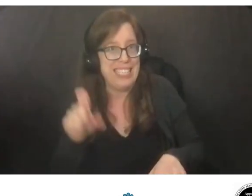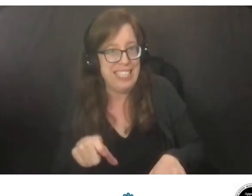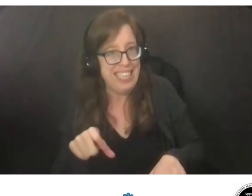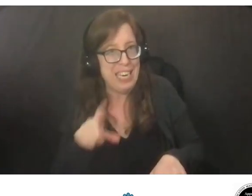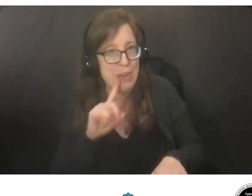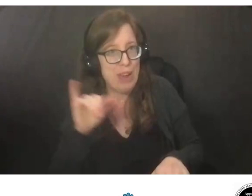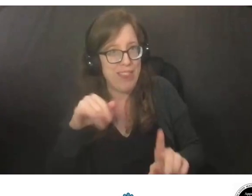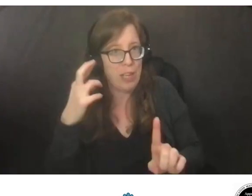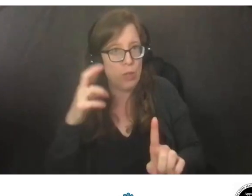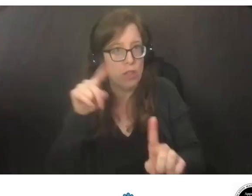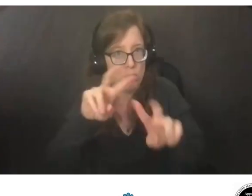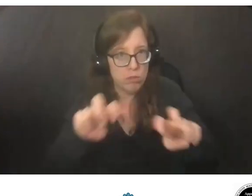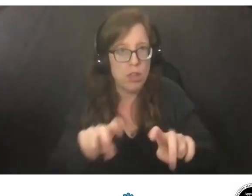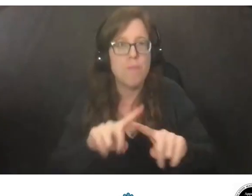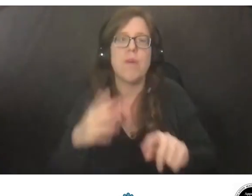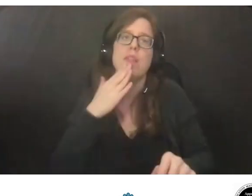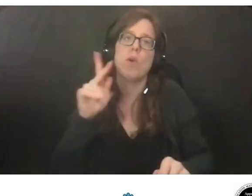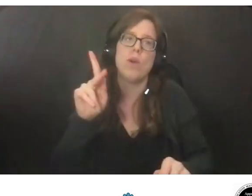So again, thank you so much, Kaycee,